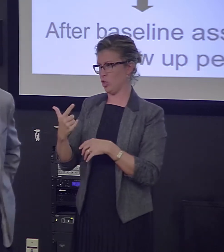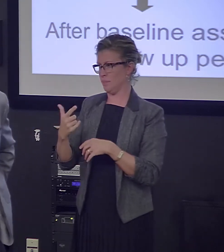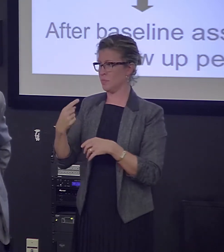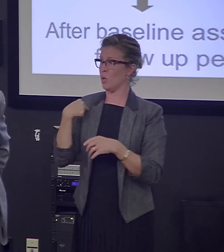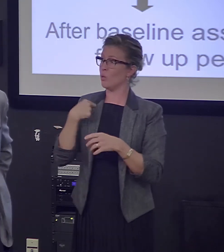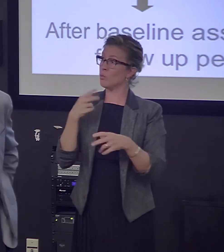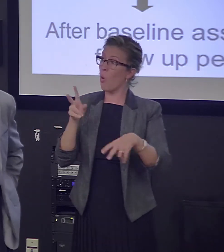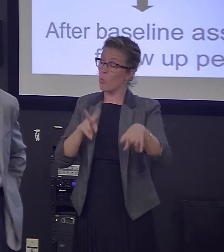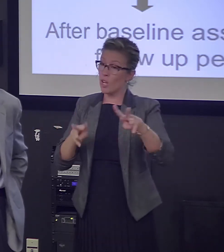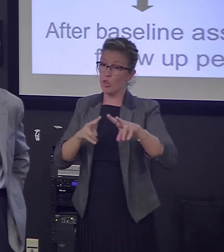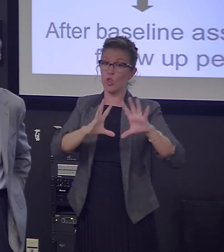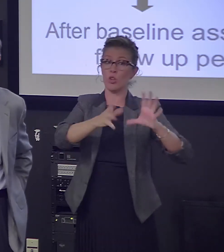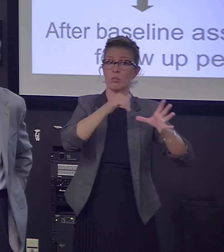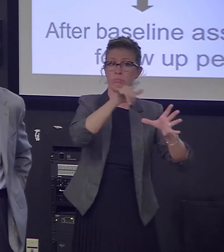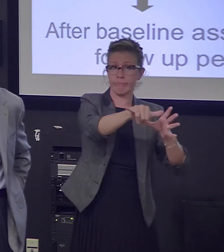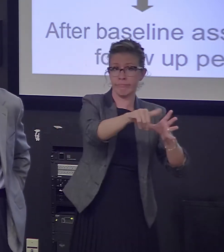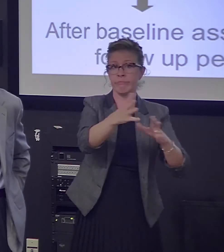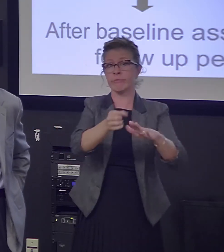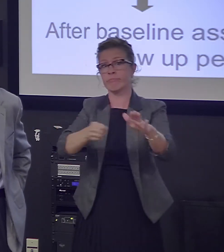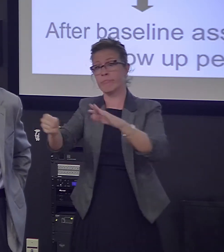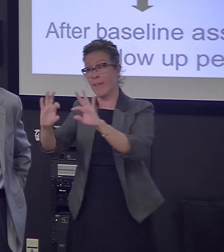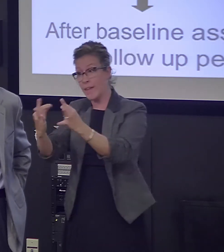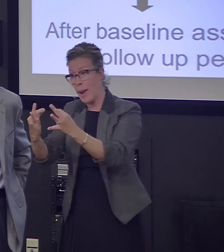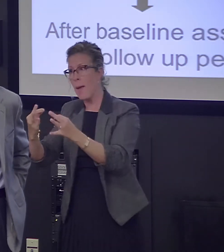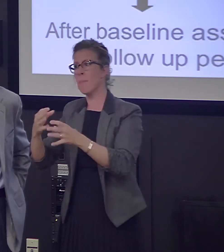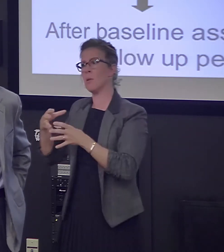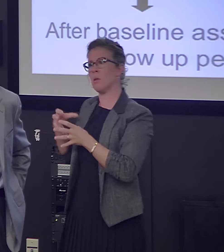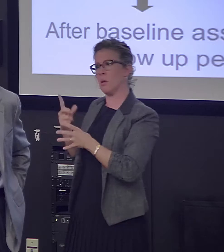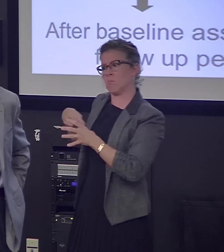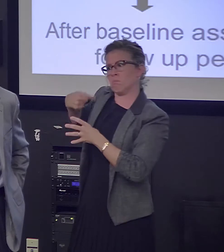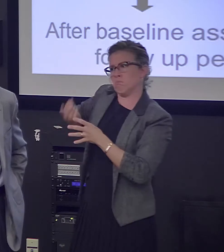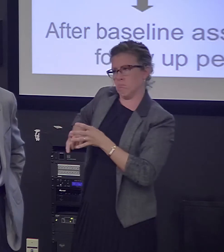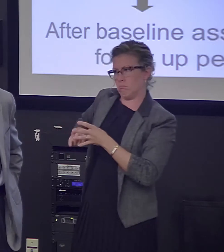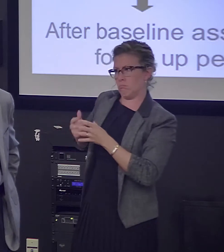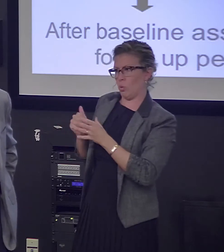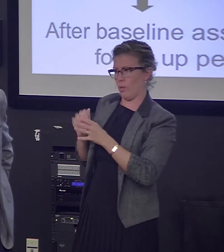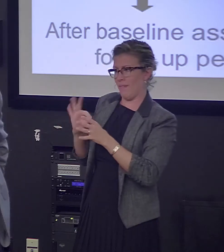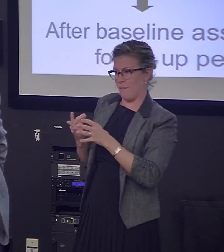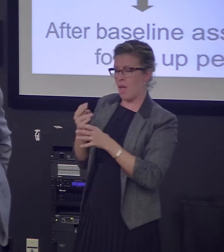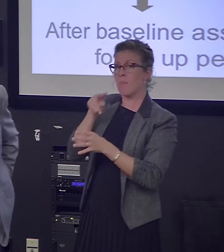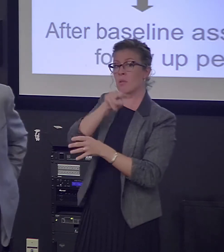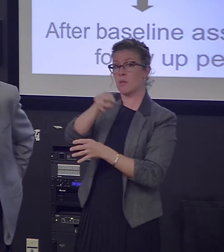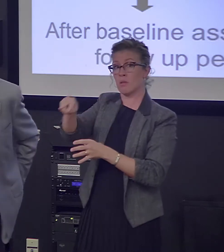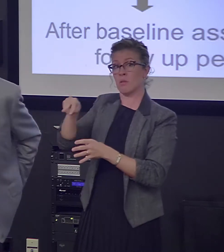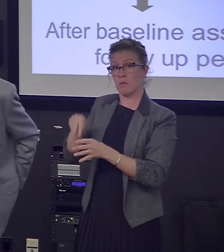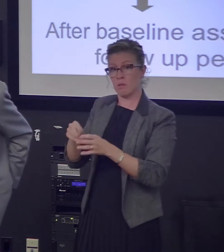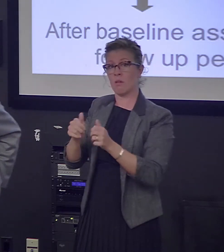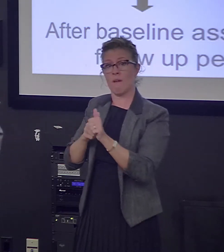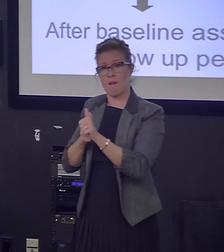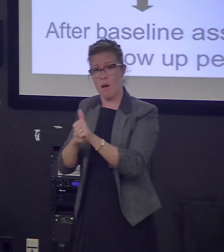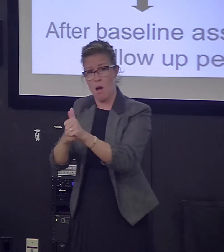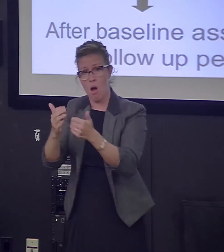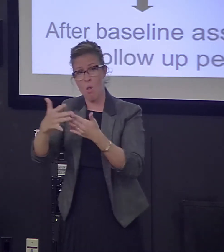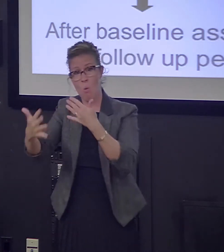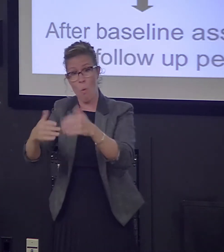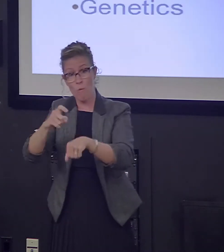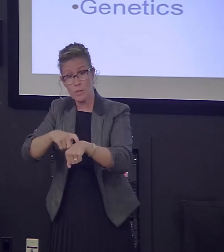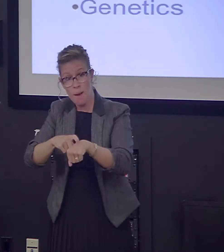these children prospectively over time and we had multiple domains of assessment.